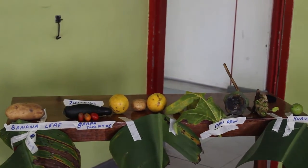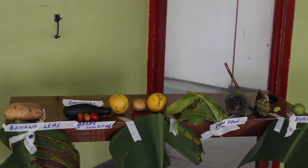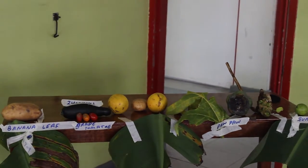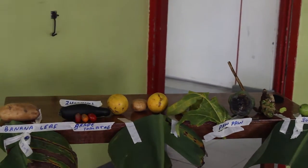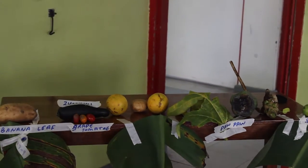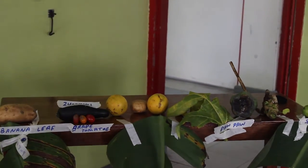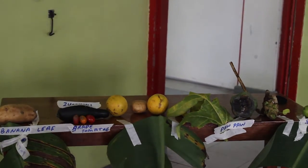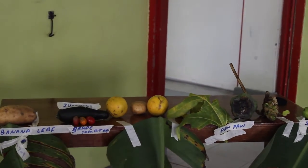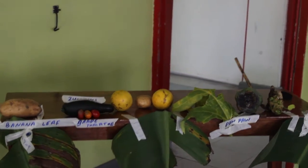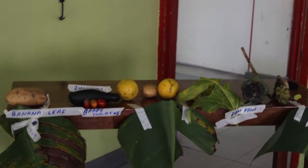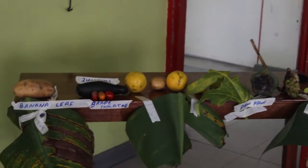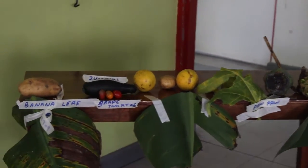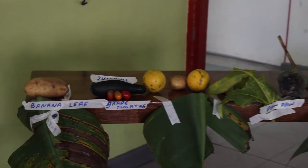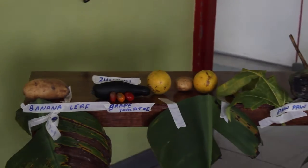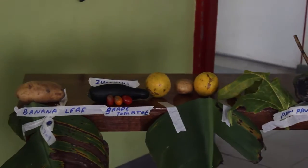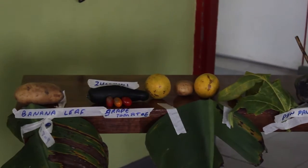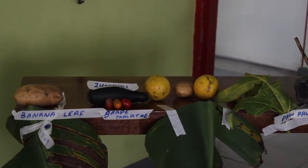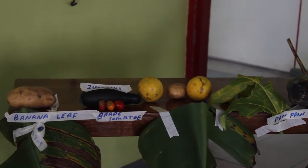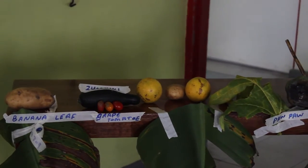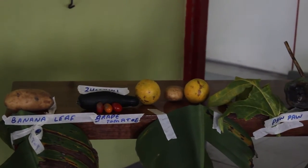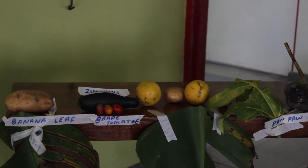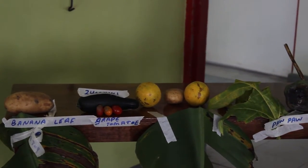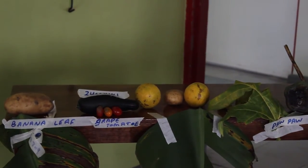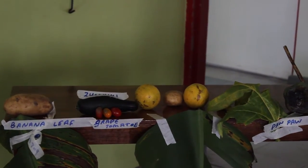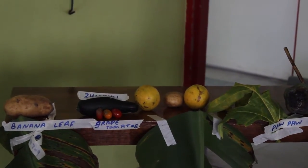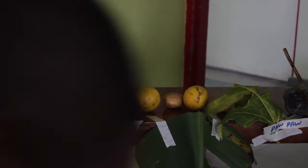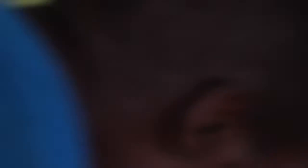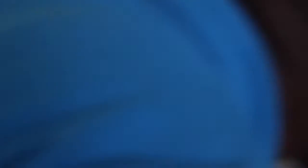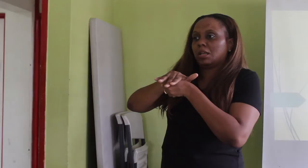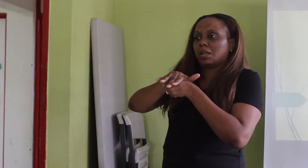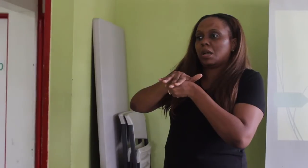okay hi my name is